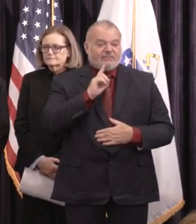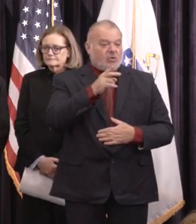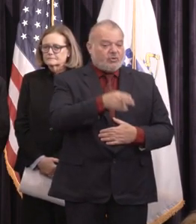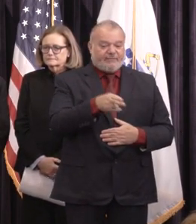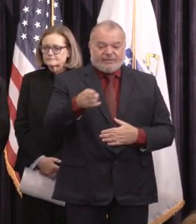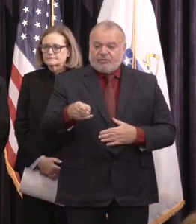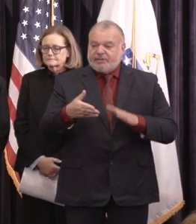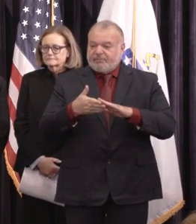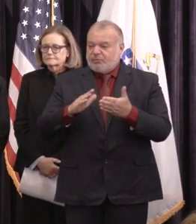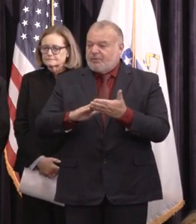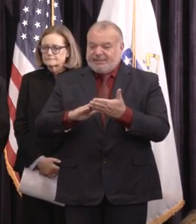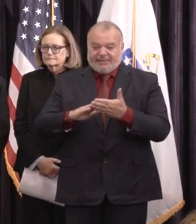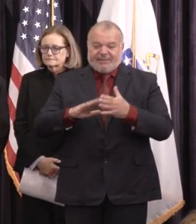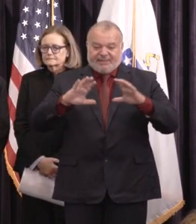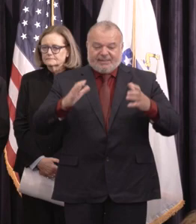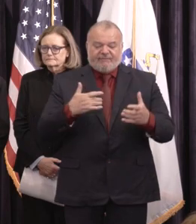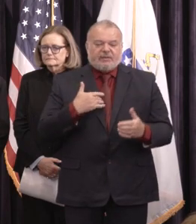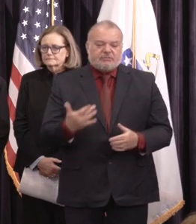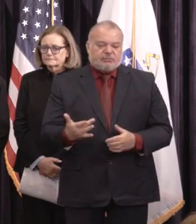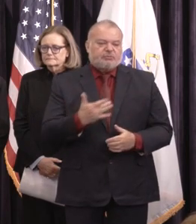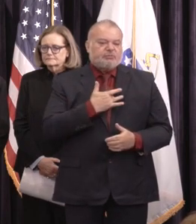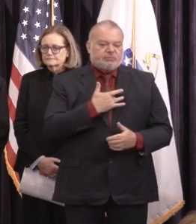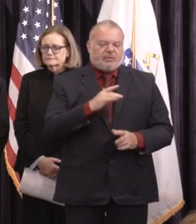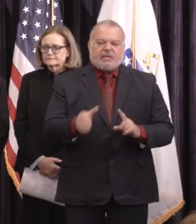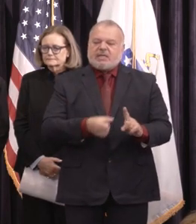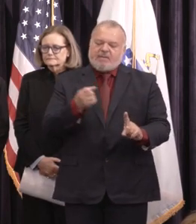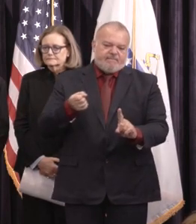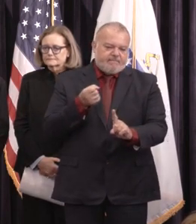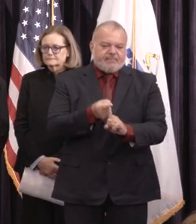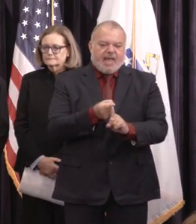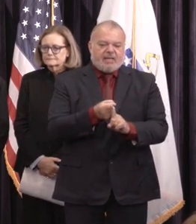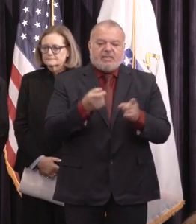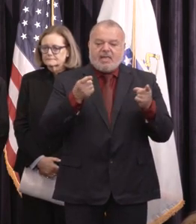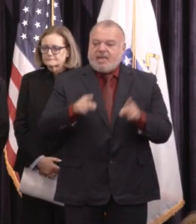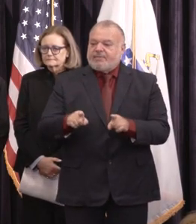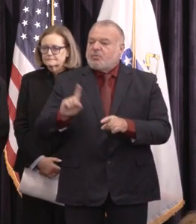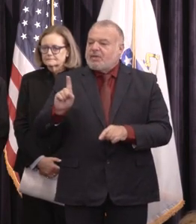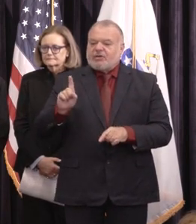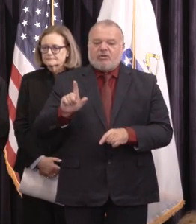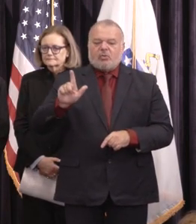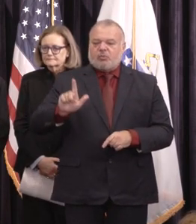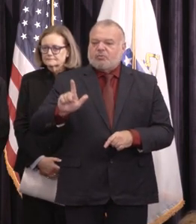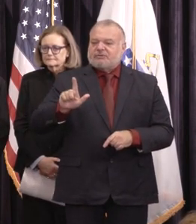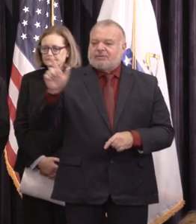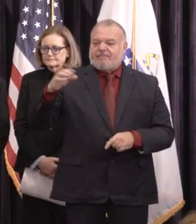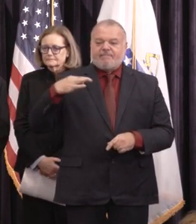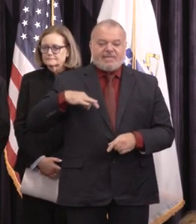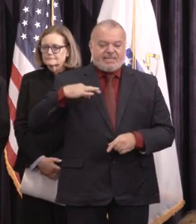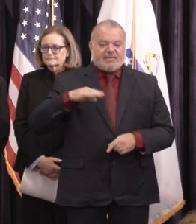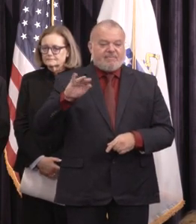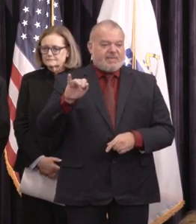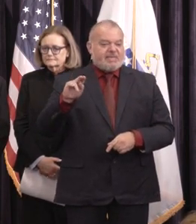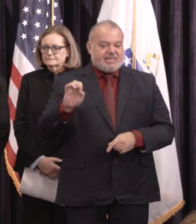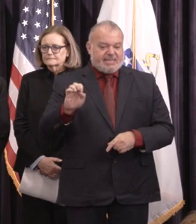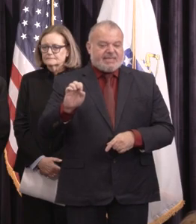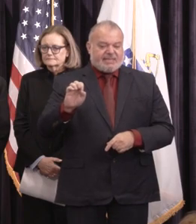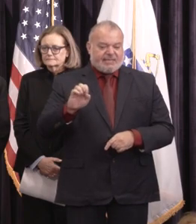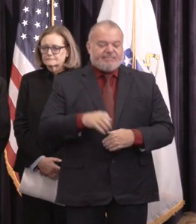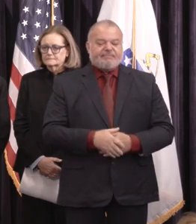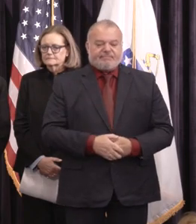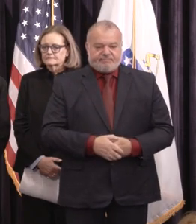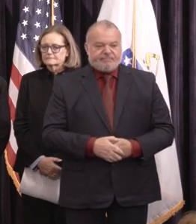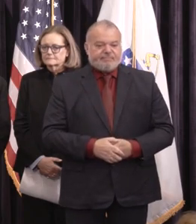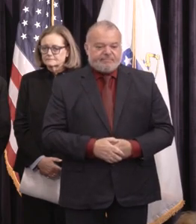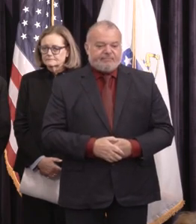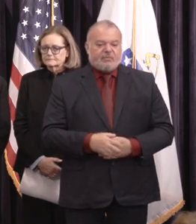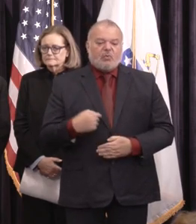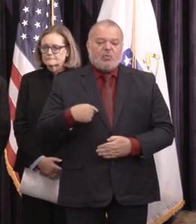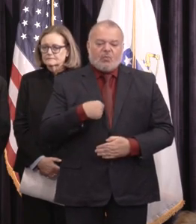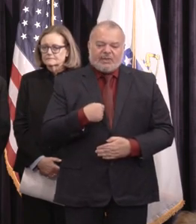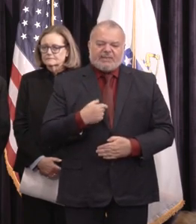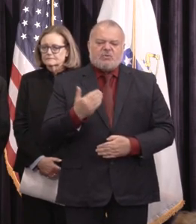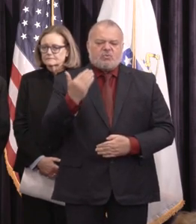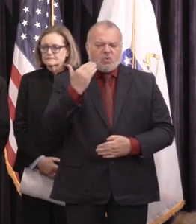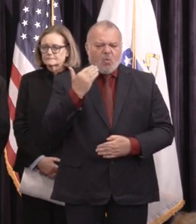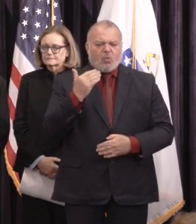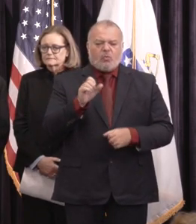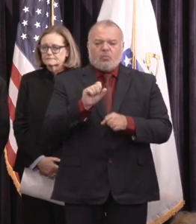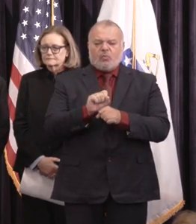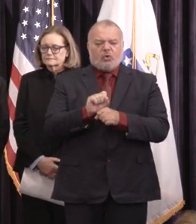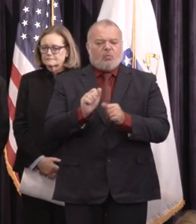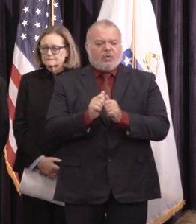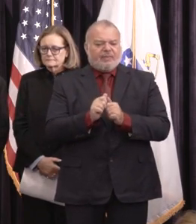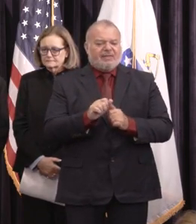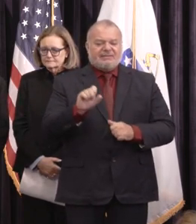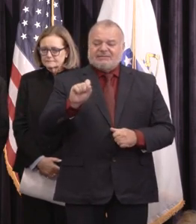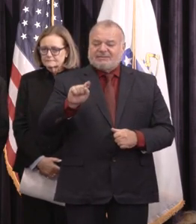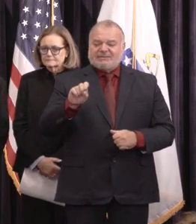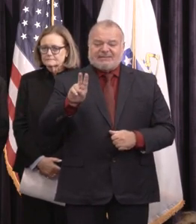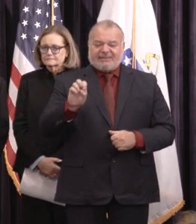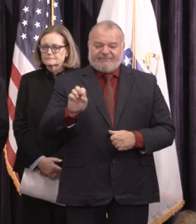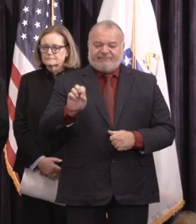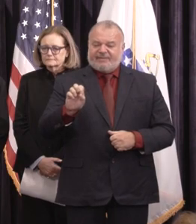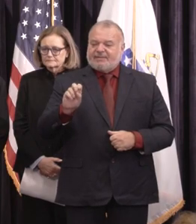this community and those who know and worked with Stephen Vozzella. Our hearts go out to Stephen's